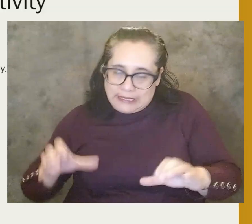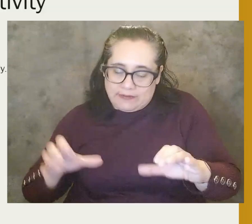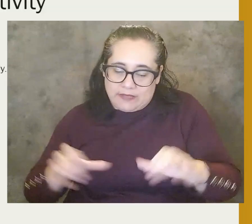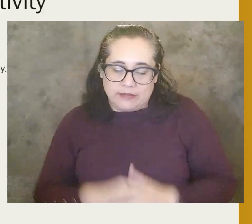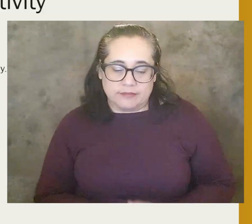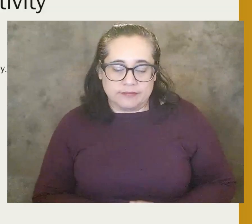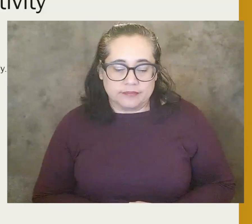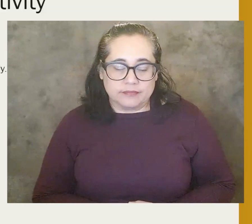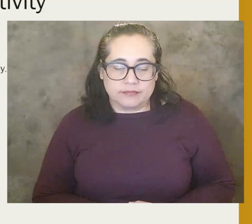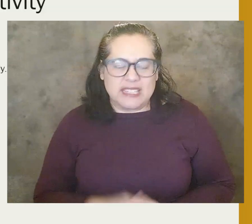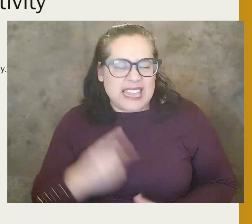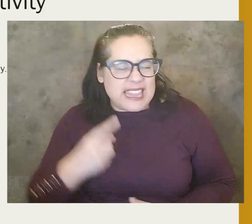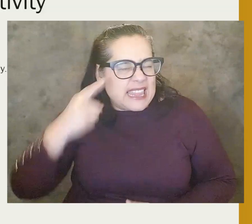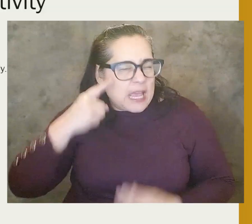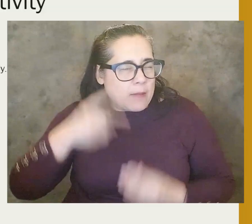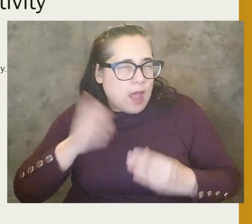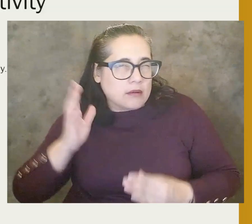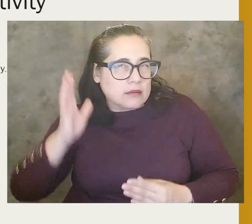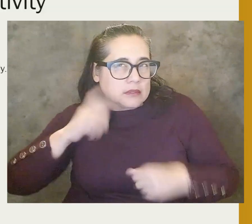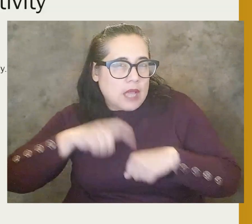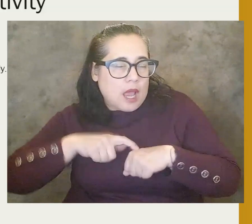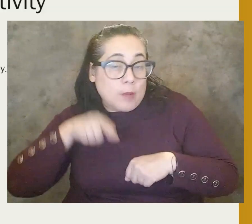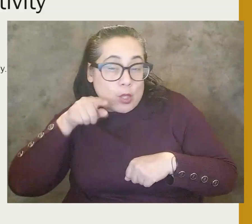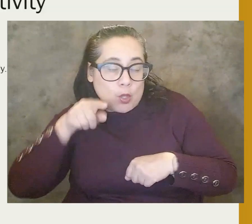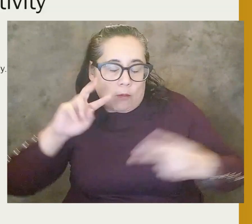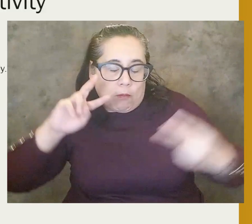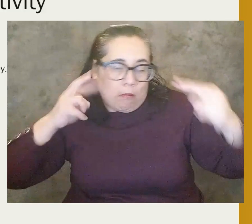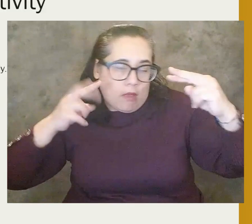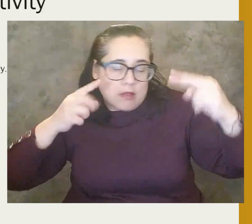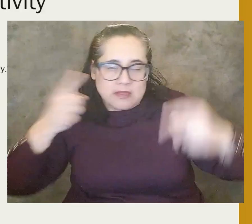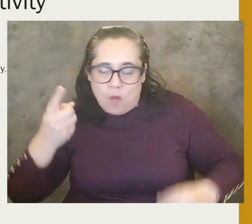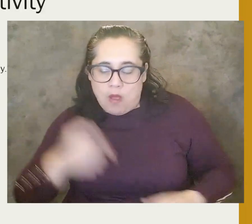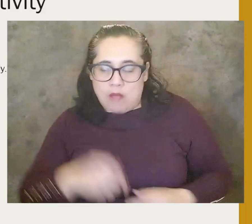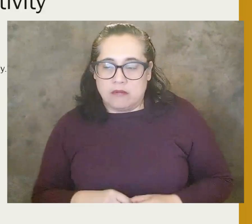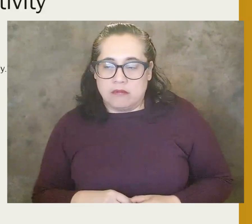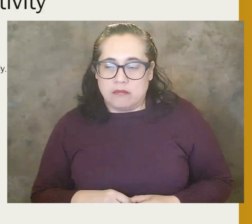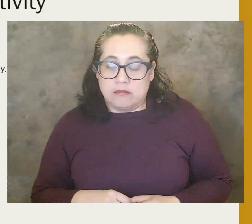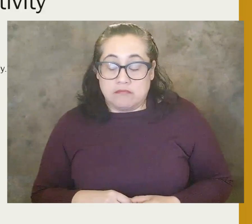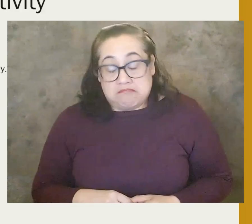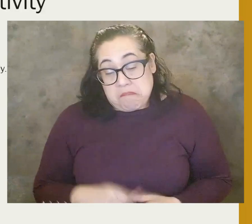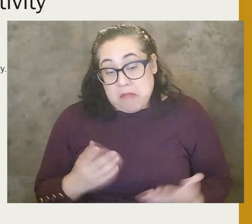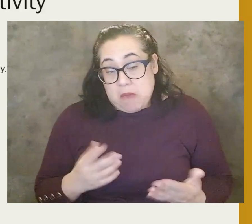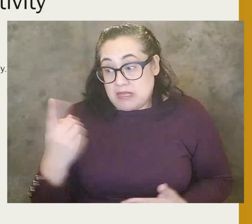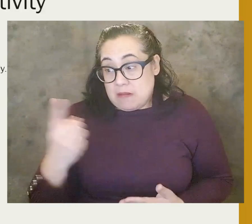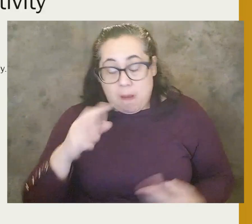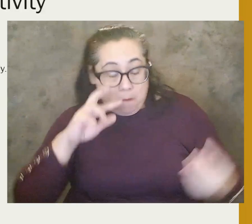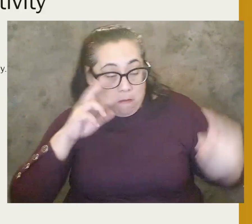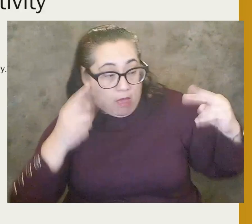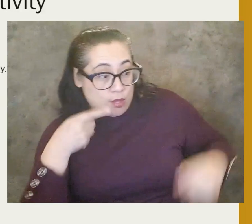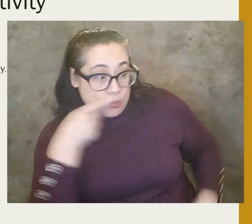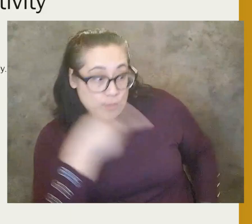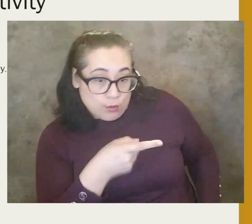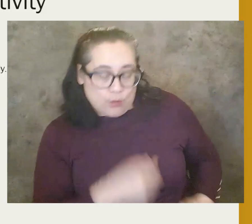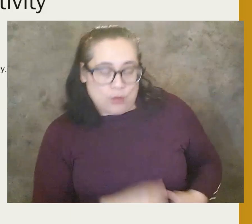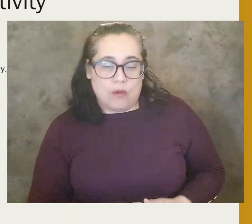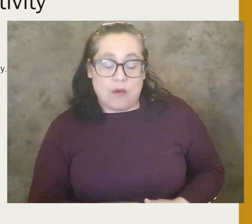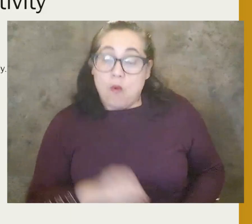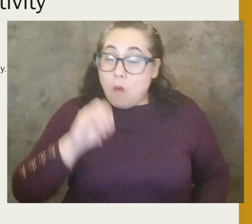Think about a time when you misunderstood someone, someone misunderstood you, or when two people ...